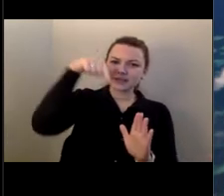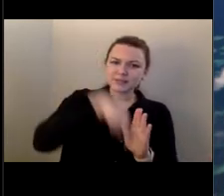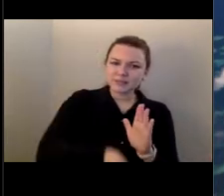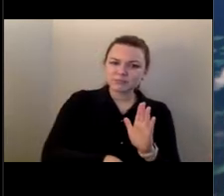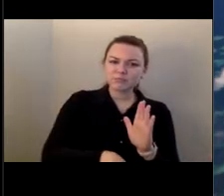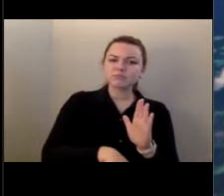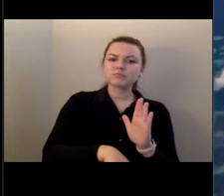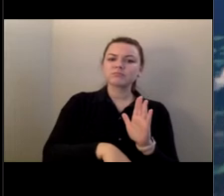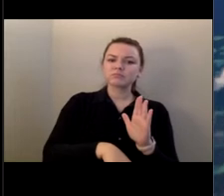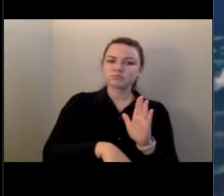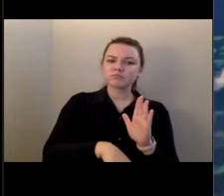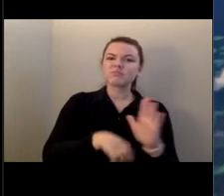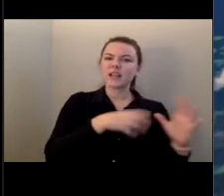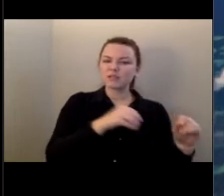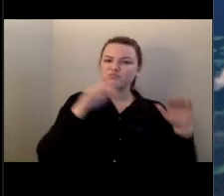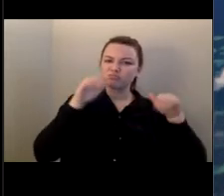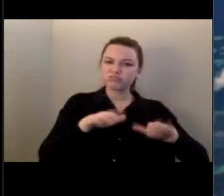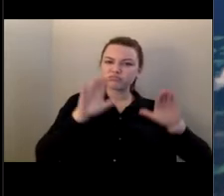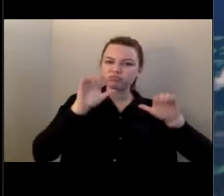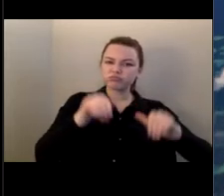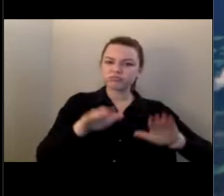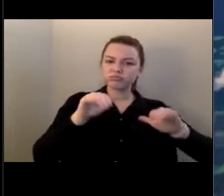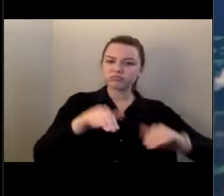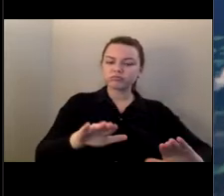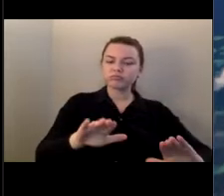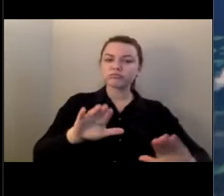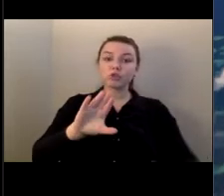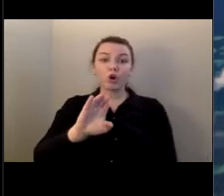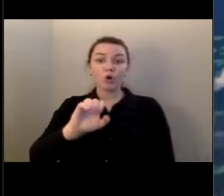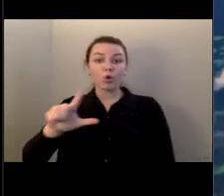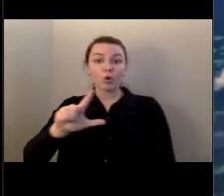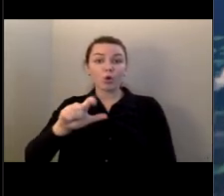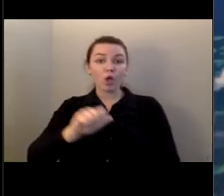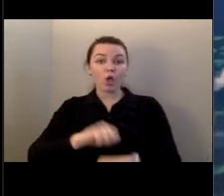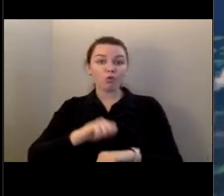Though the sea be deep and rough, the coral rock remains standing.